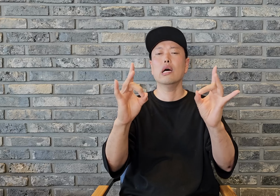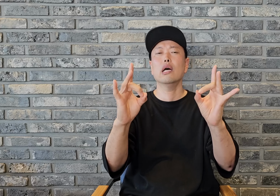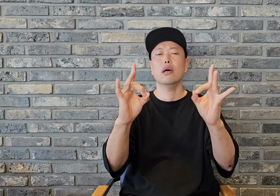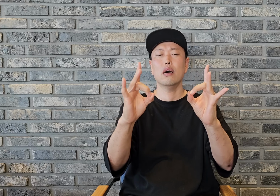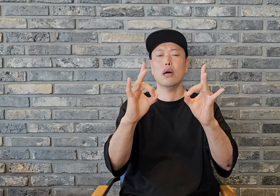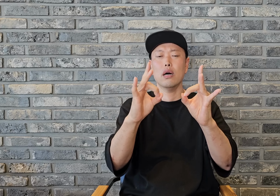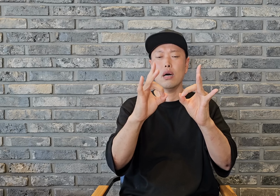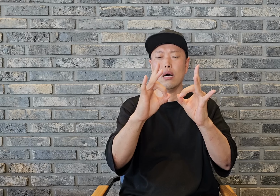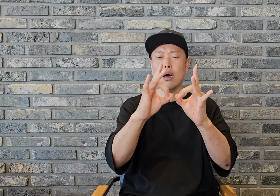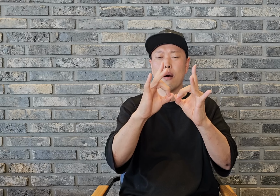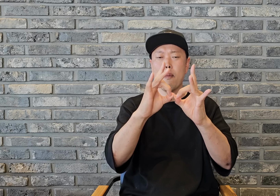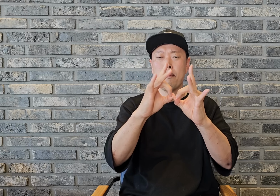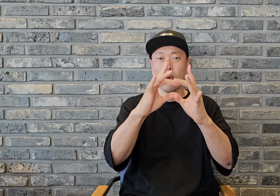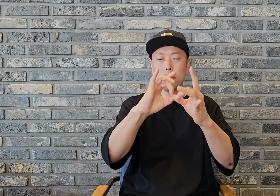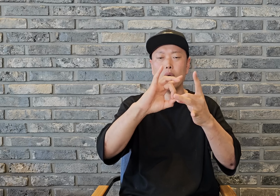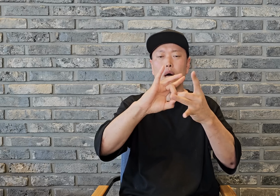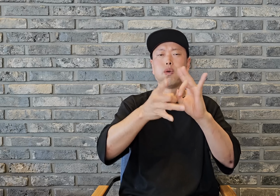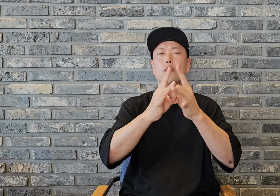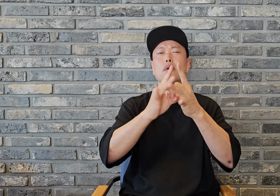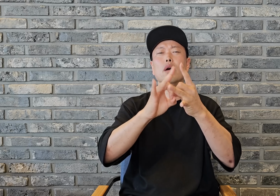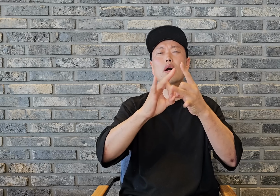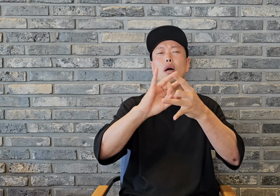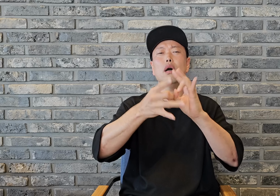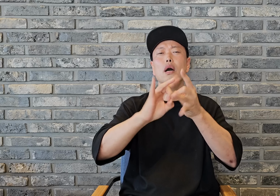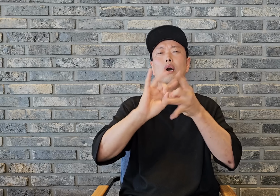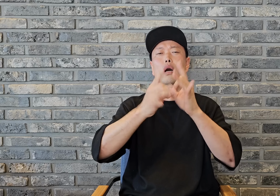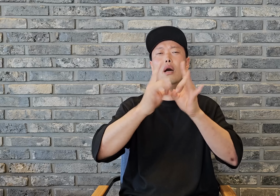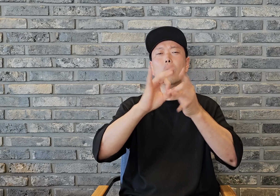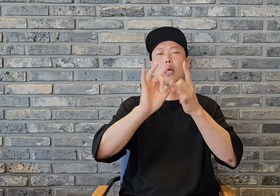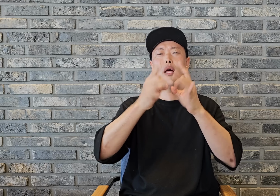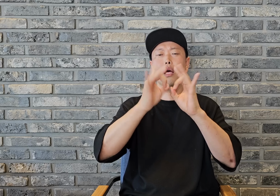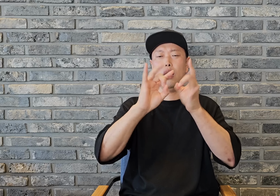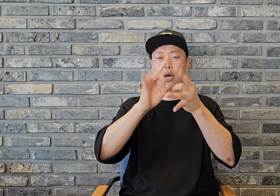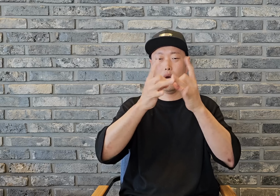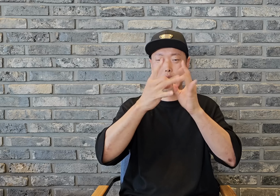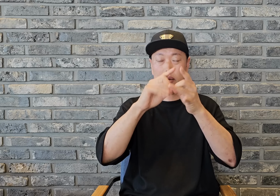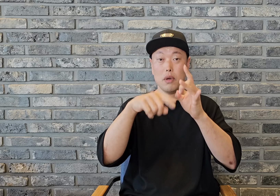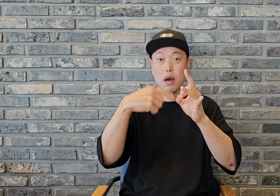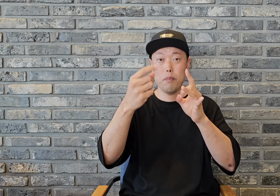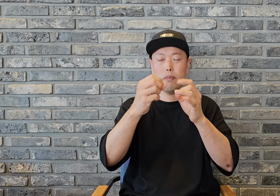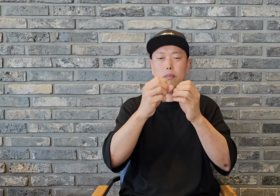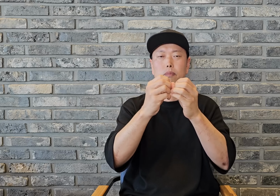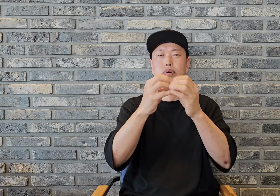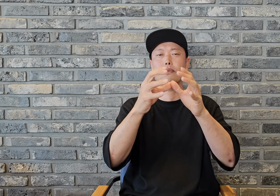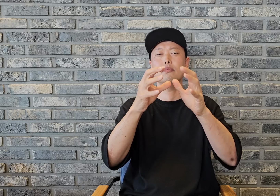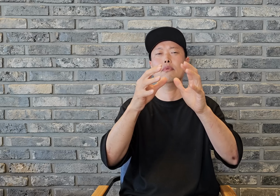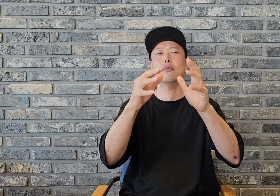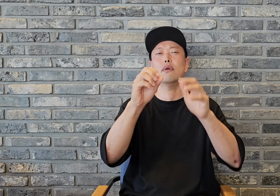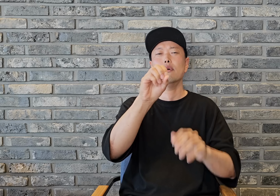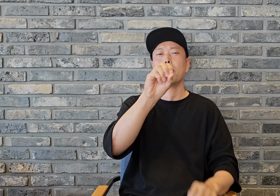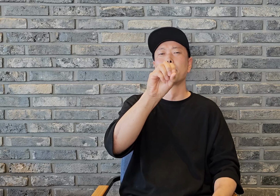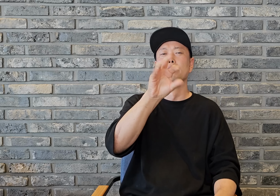Express it in 4 dimensions like this. Then, it explodes,